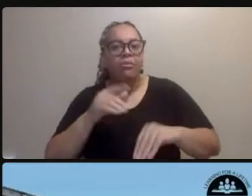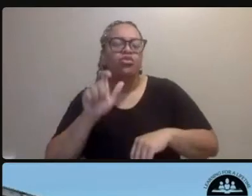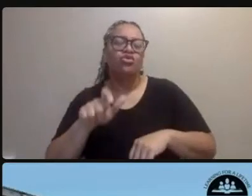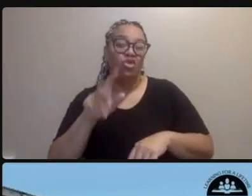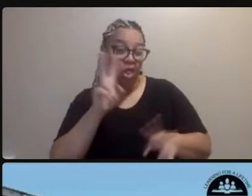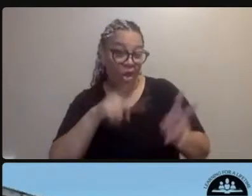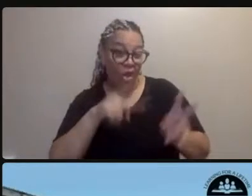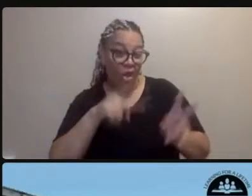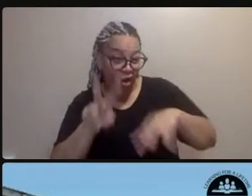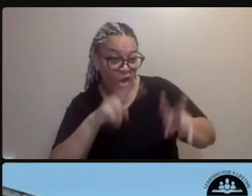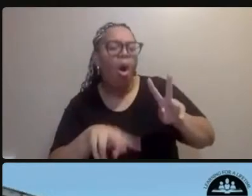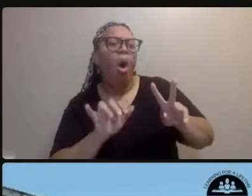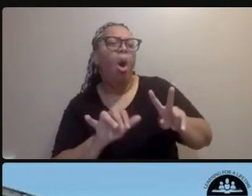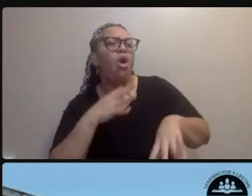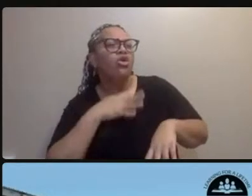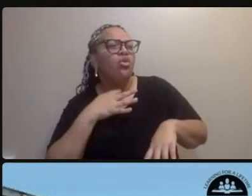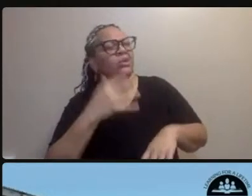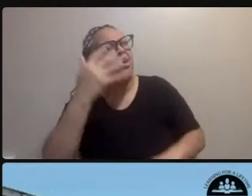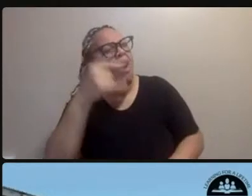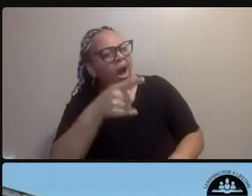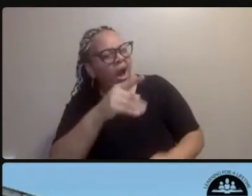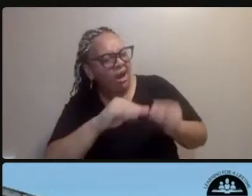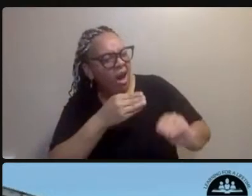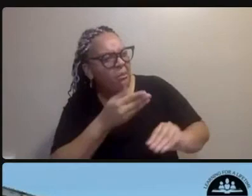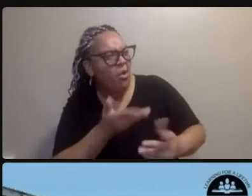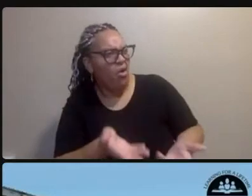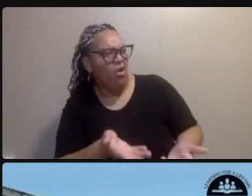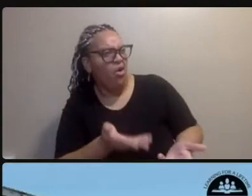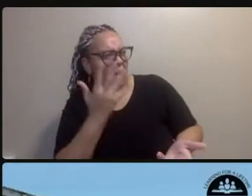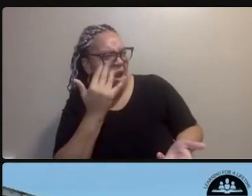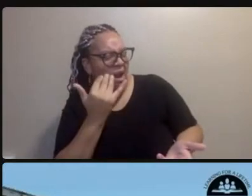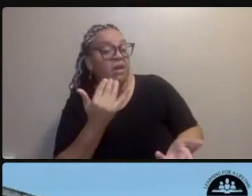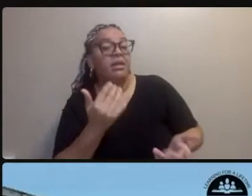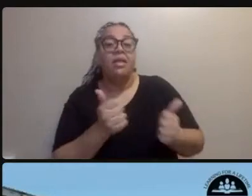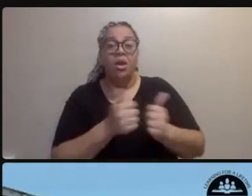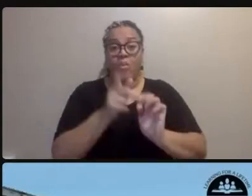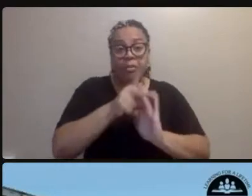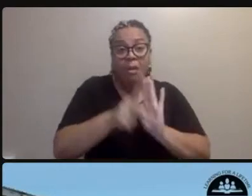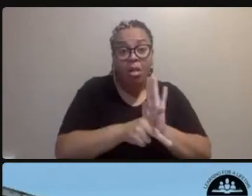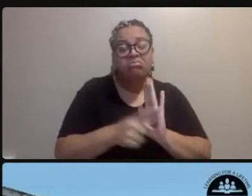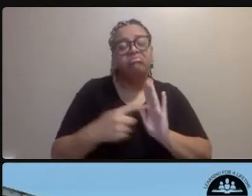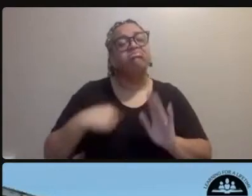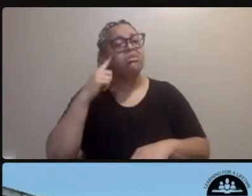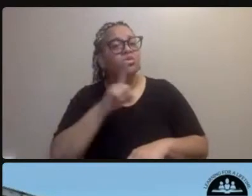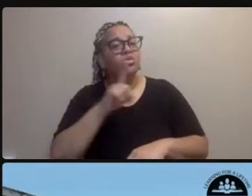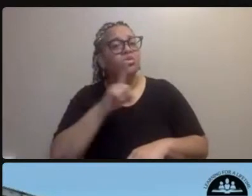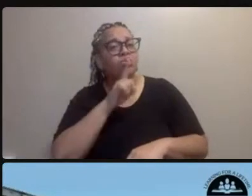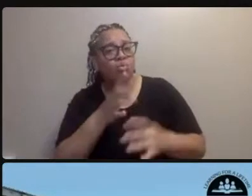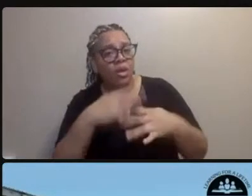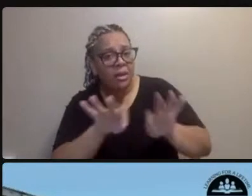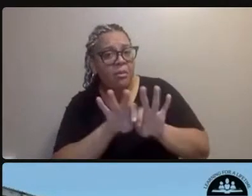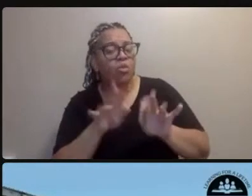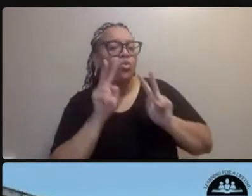MY THOUGHT IS AND I THINK IT'S ALSO A DEAL WHERE WITH NUMBERS IT SHOULD BE YOU KNOW,